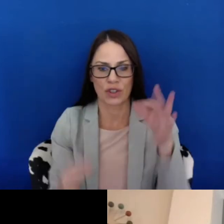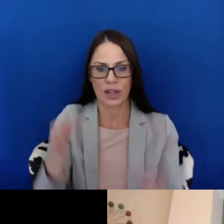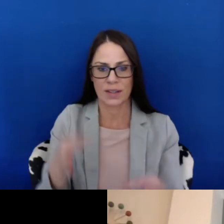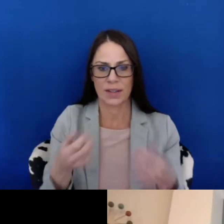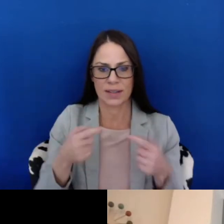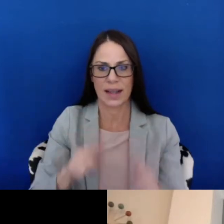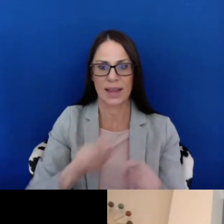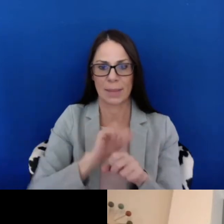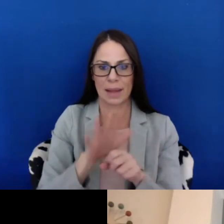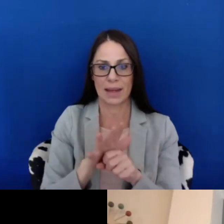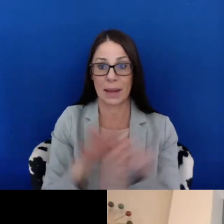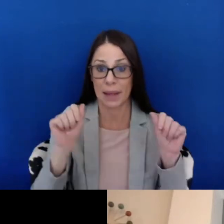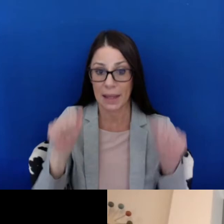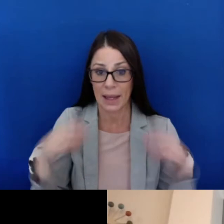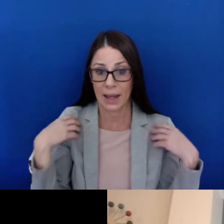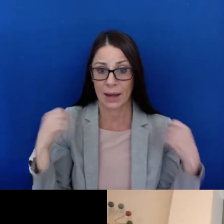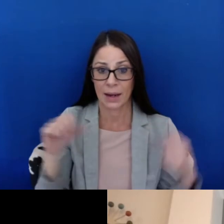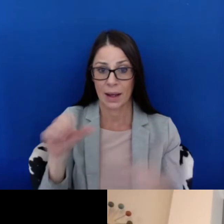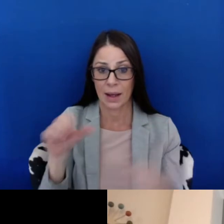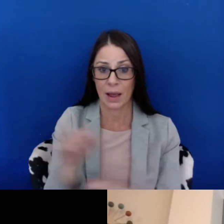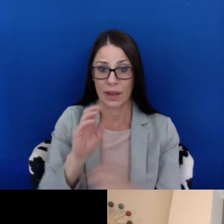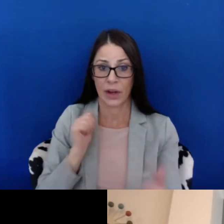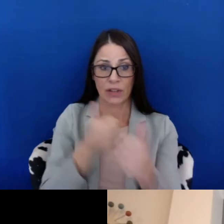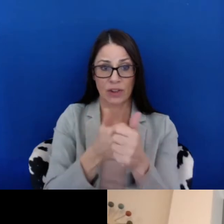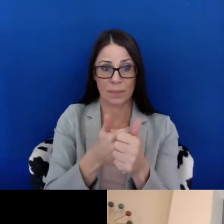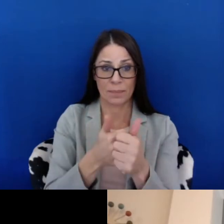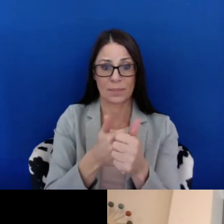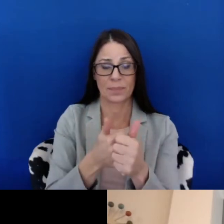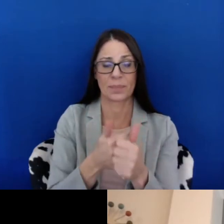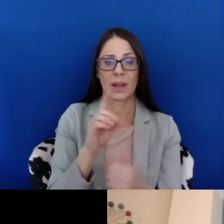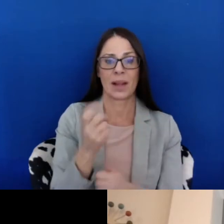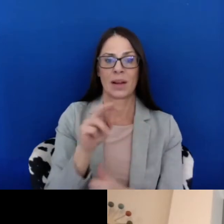can healthcare catch up. 15:49:57 Dr Doreen is an Associate Professor